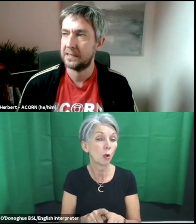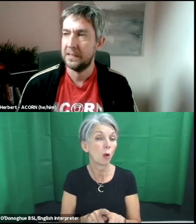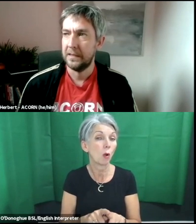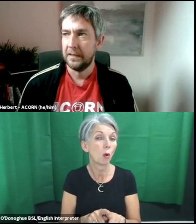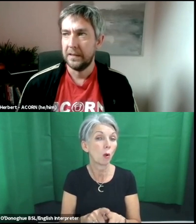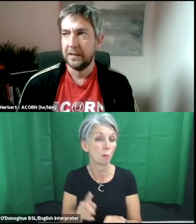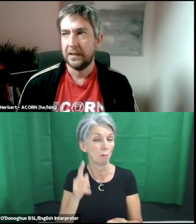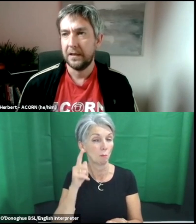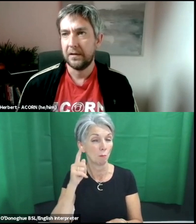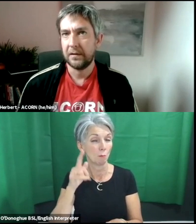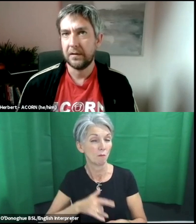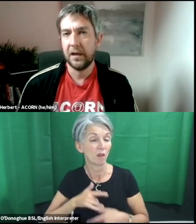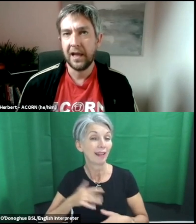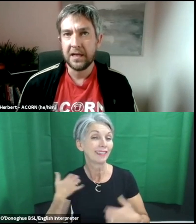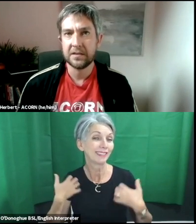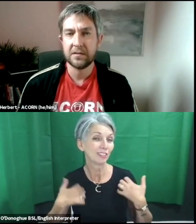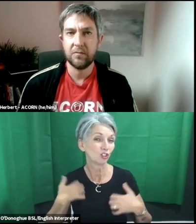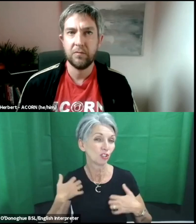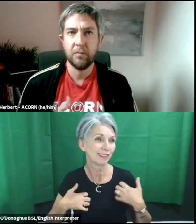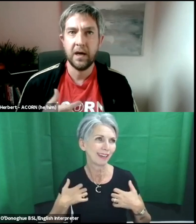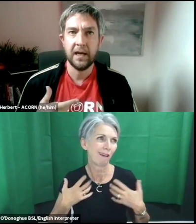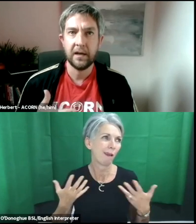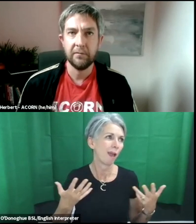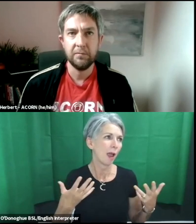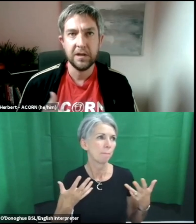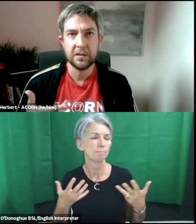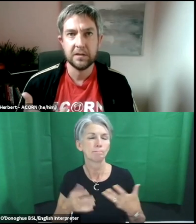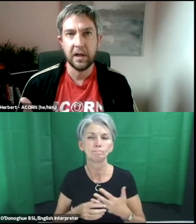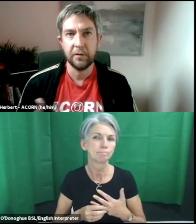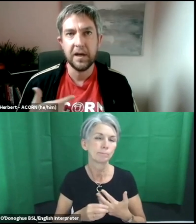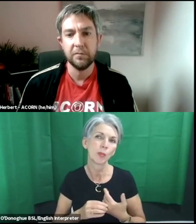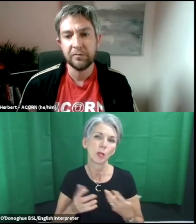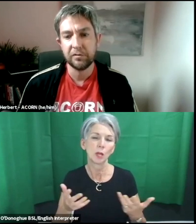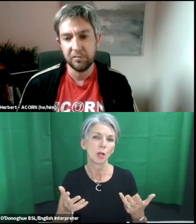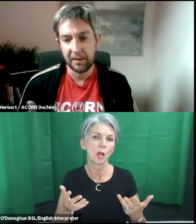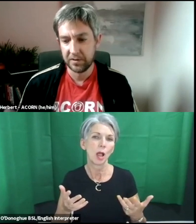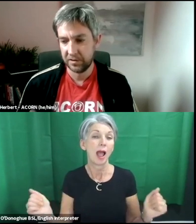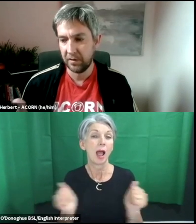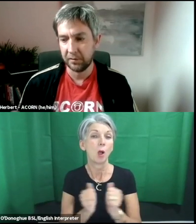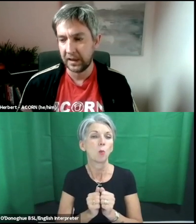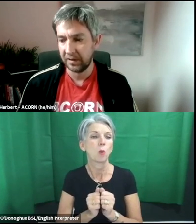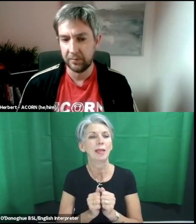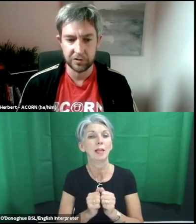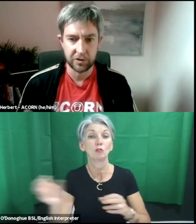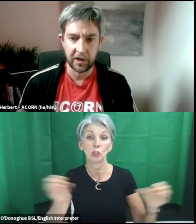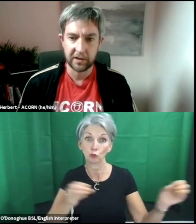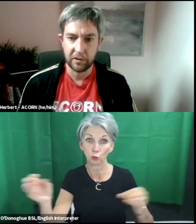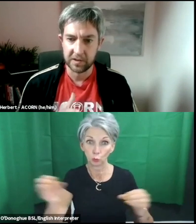it is unless- when we recruit members, the way that we get people to join ACORN